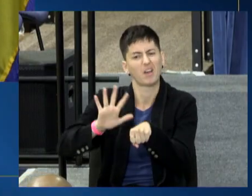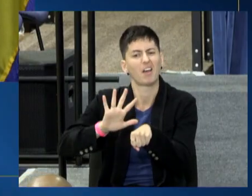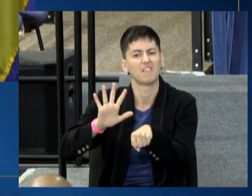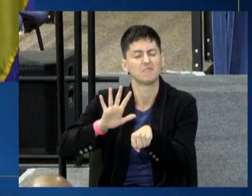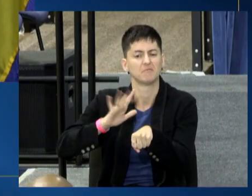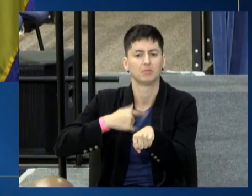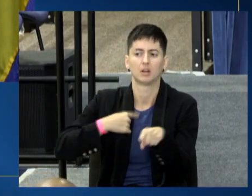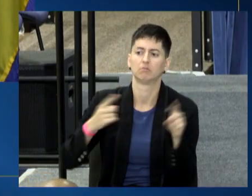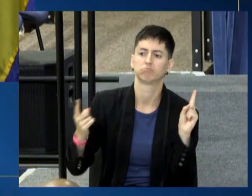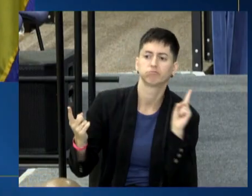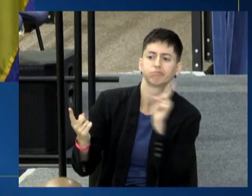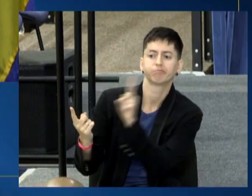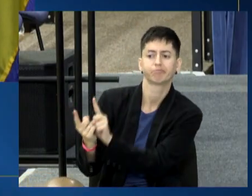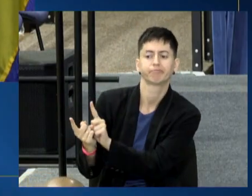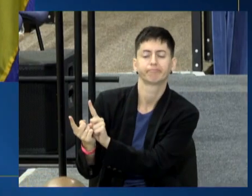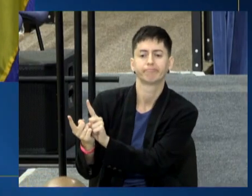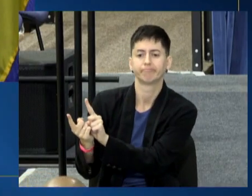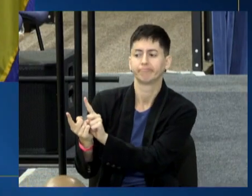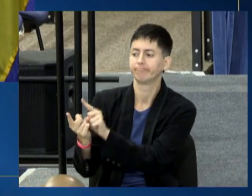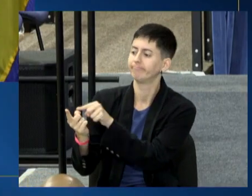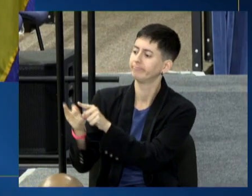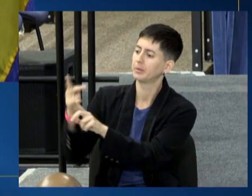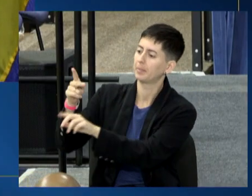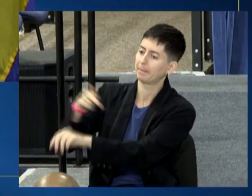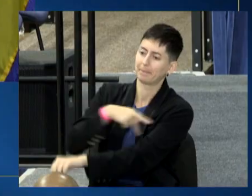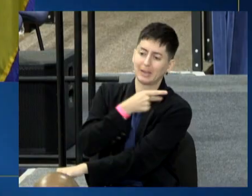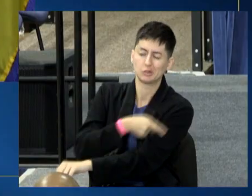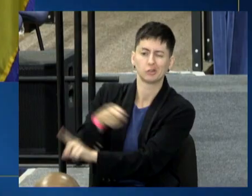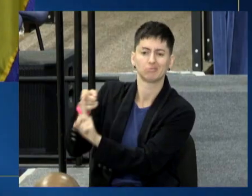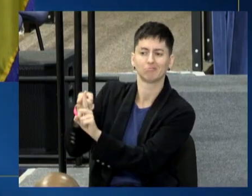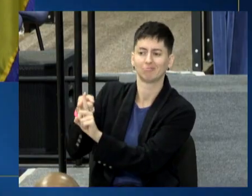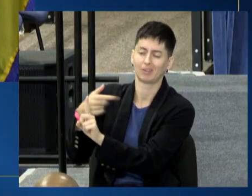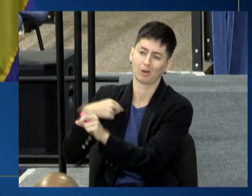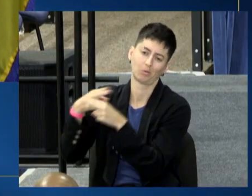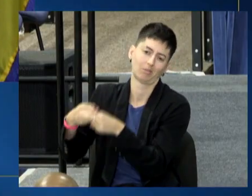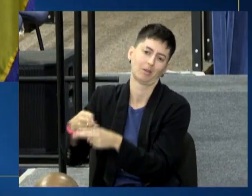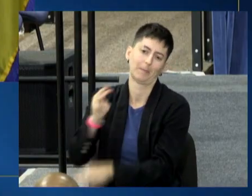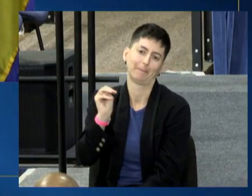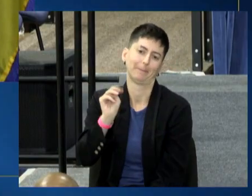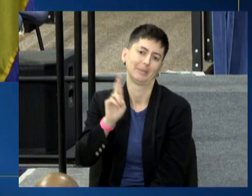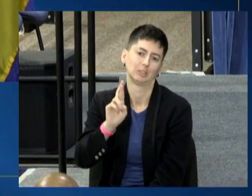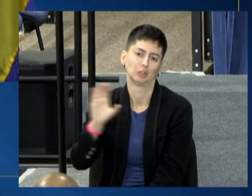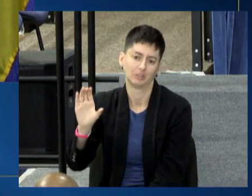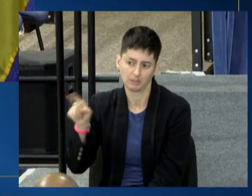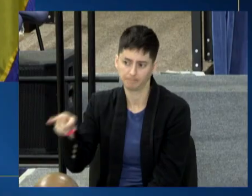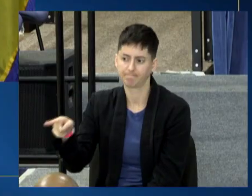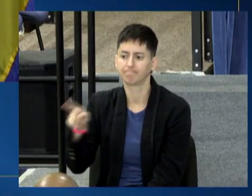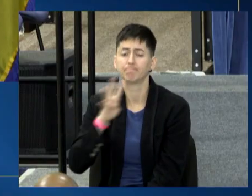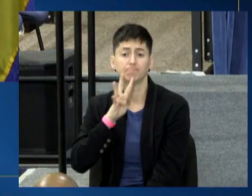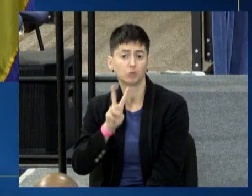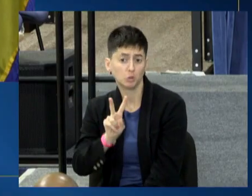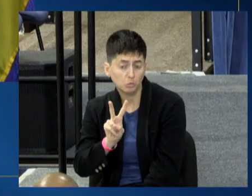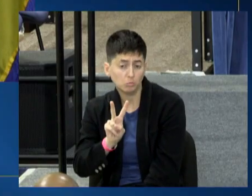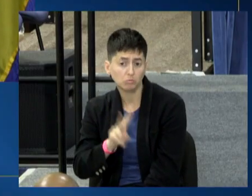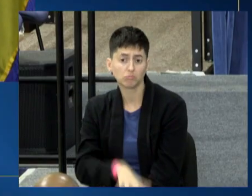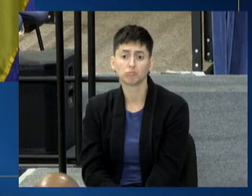I'll call Mr. C. He was a 42-year-old man, fit, an avid runner, and no other medical problems.